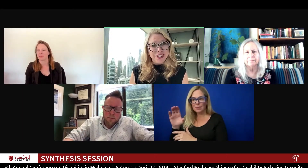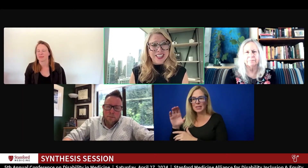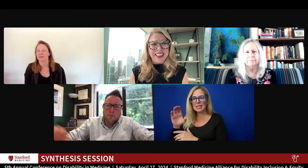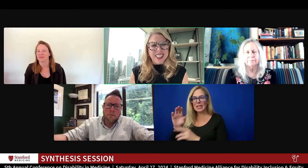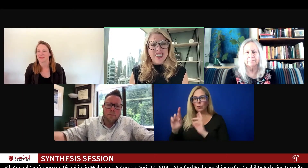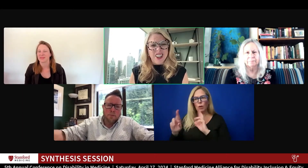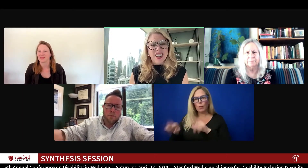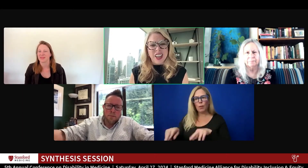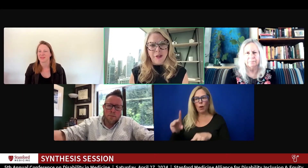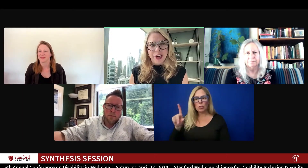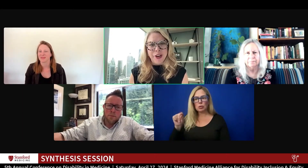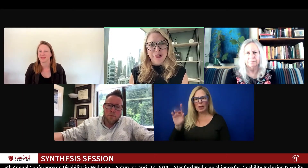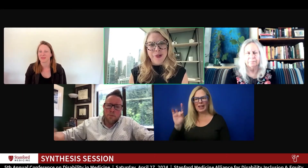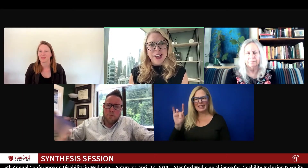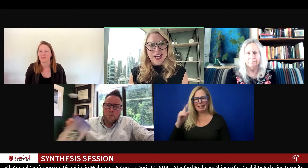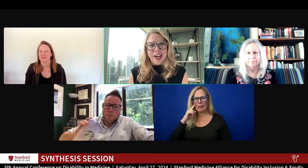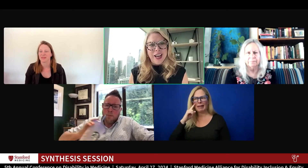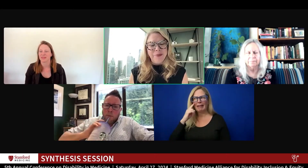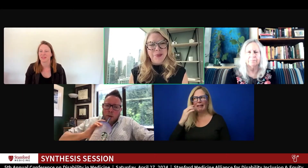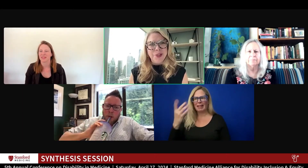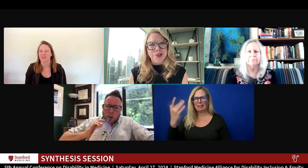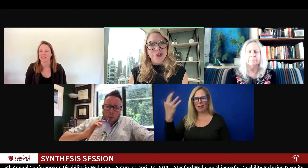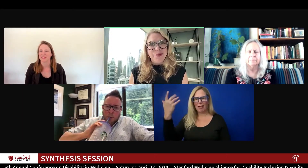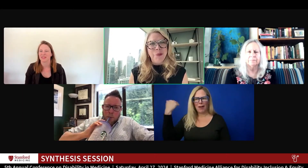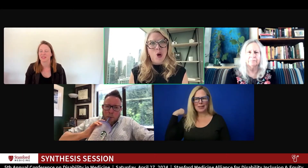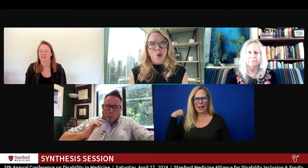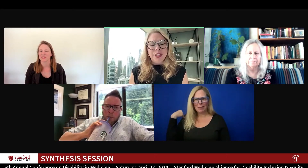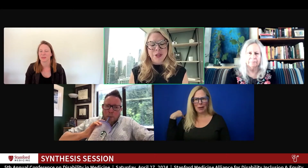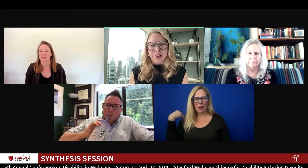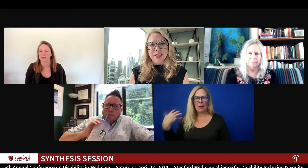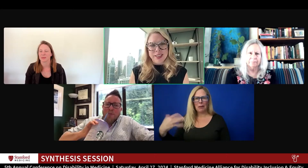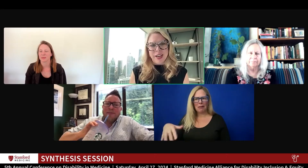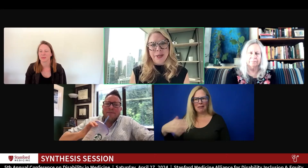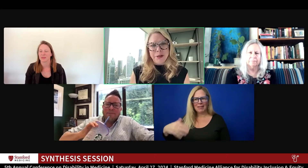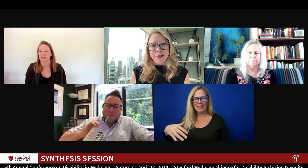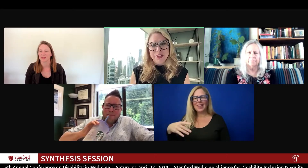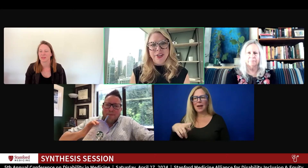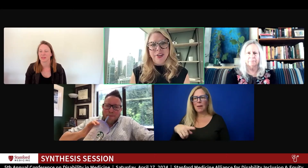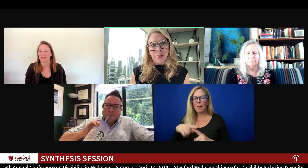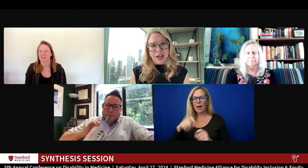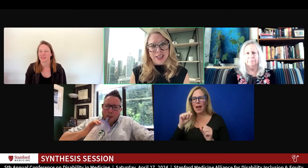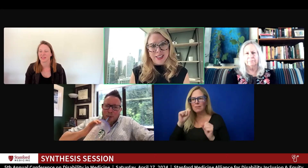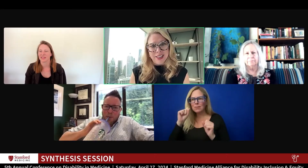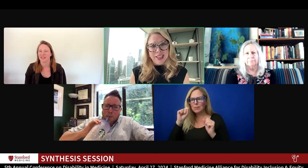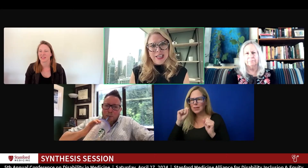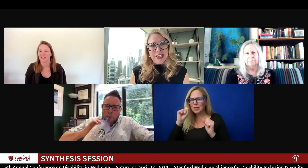feels like that's a long time ago, I'm always surprised at how many people have never read it.